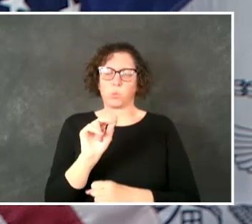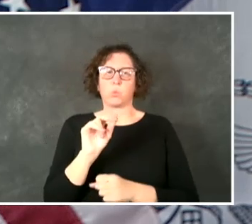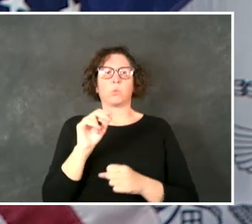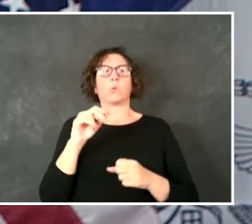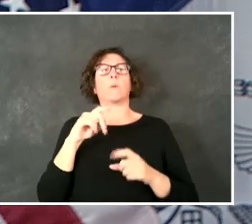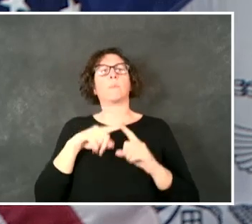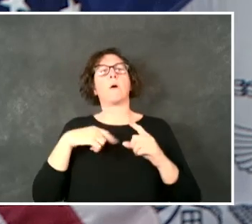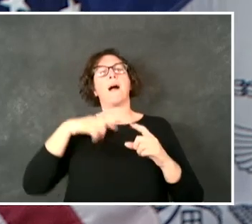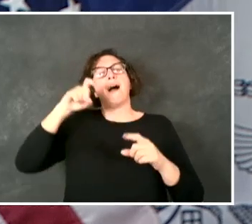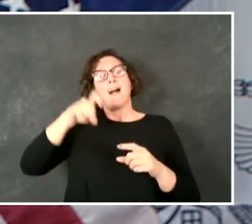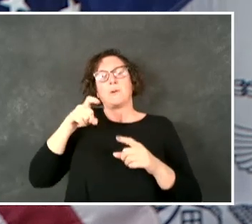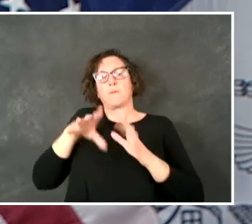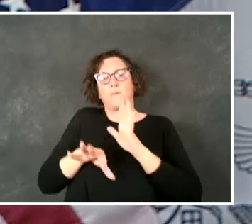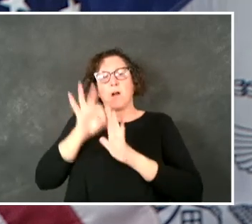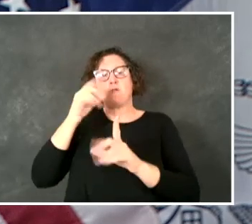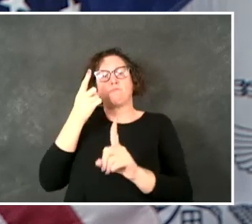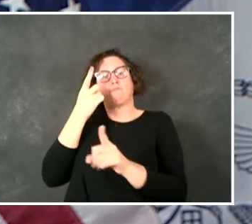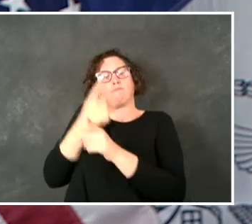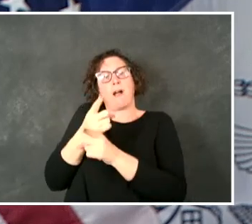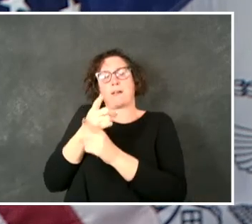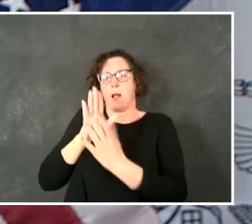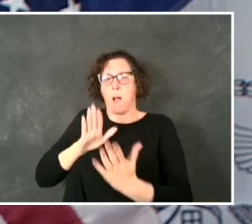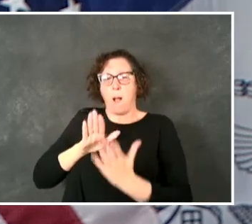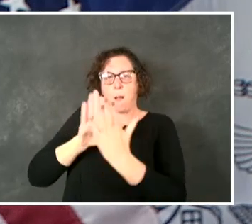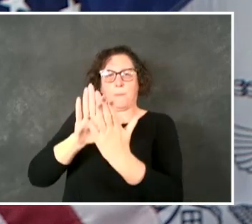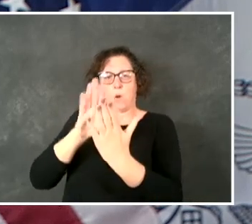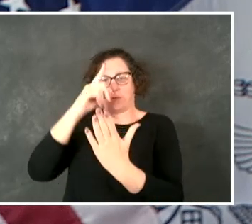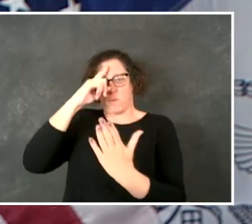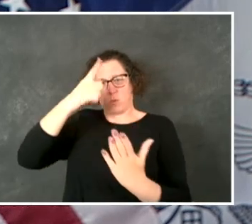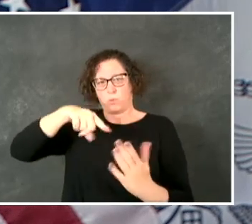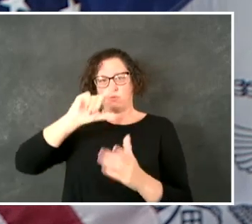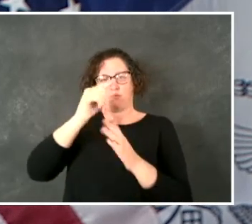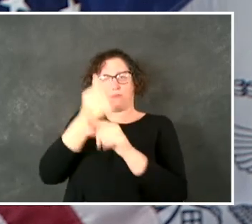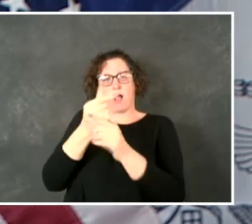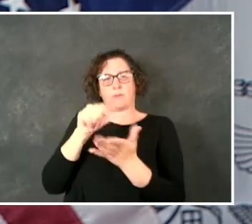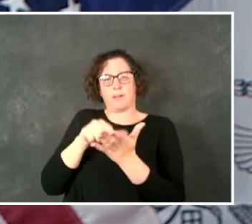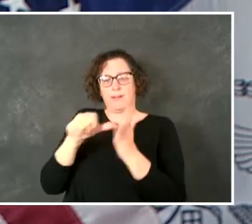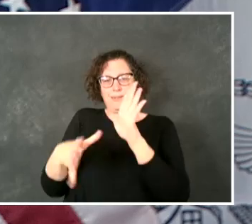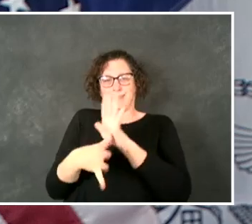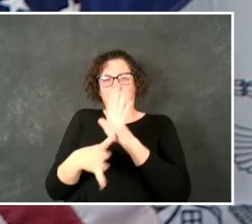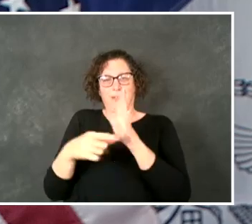HAVE TO STRUCTURE THAT IN A SMART WAY AND AGAIN, E'WLL HAVE THE DETAILSH TIS WEEK.